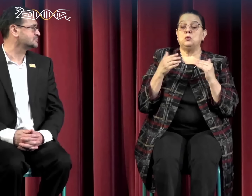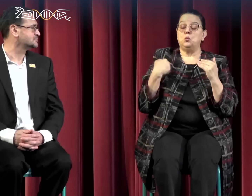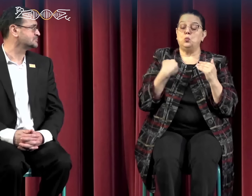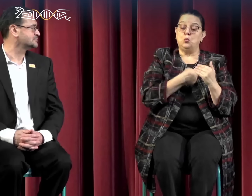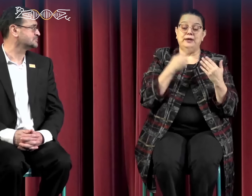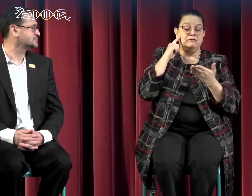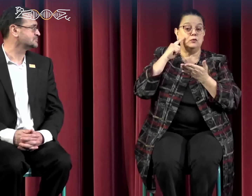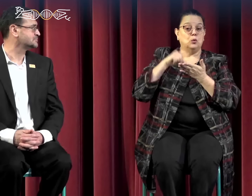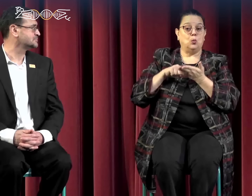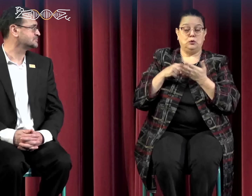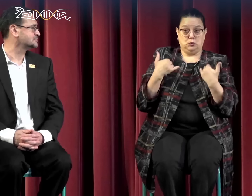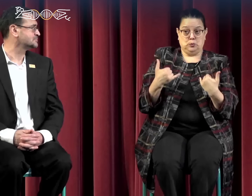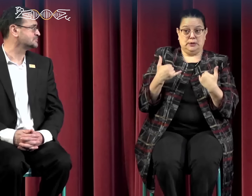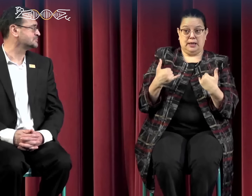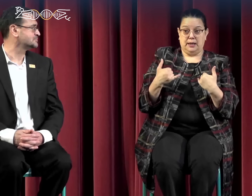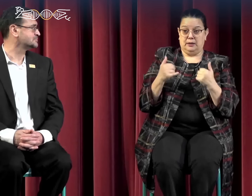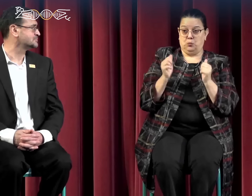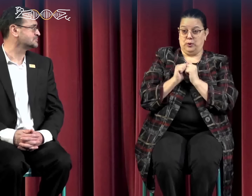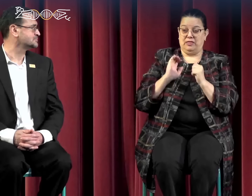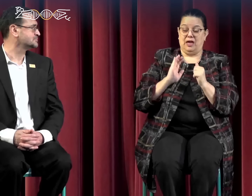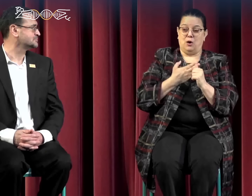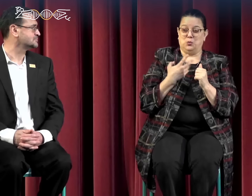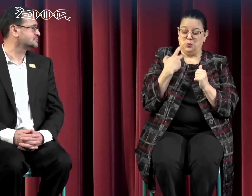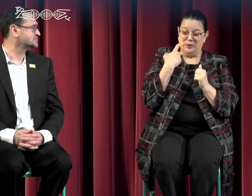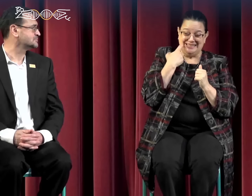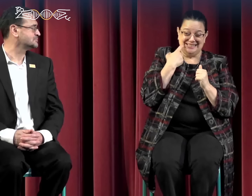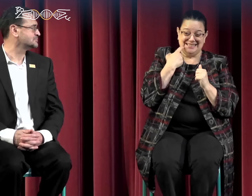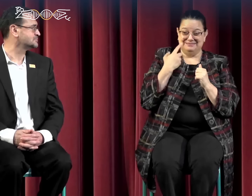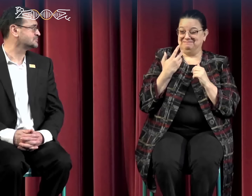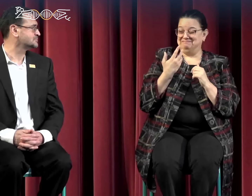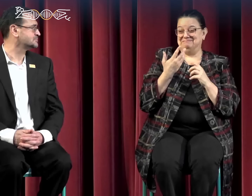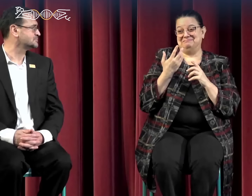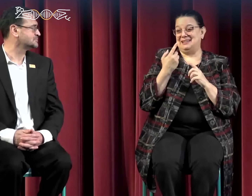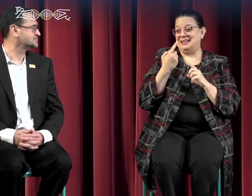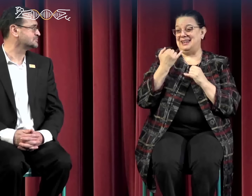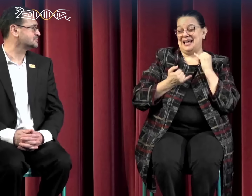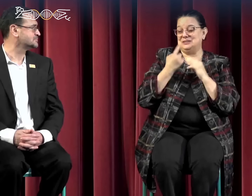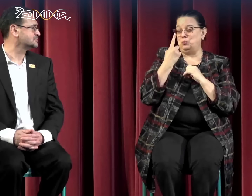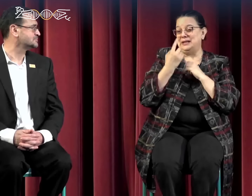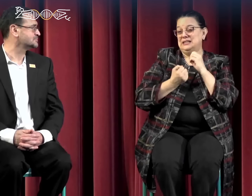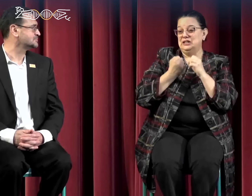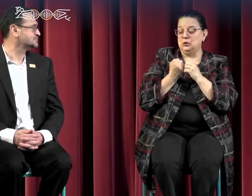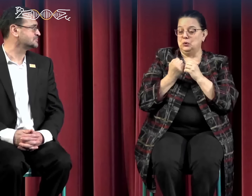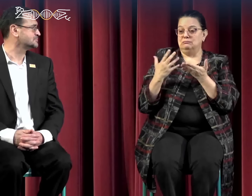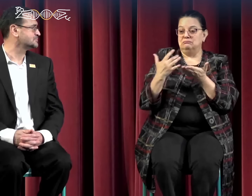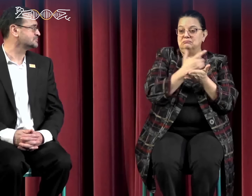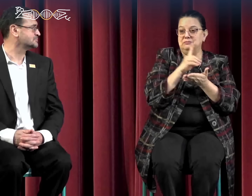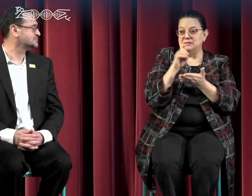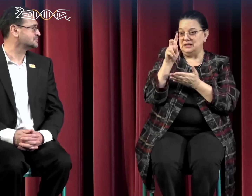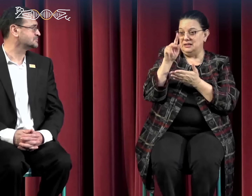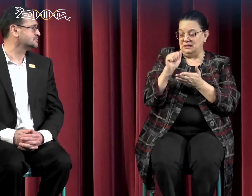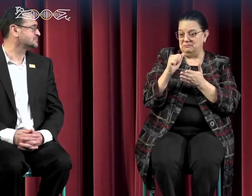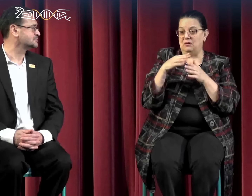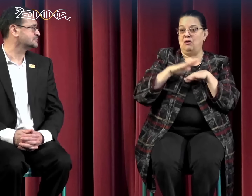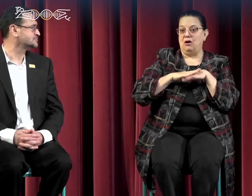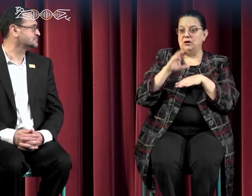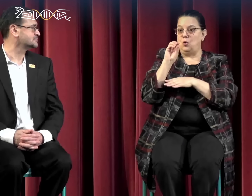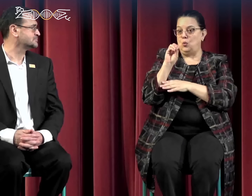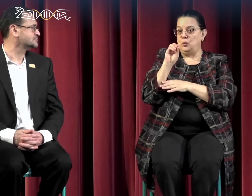What we see now with just past year of data that's been collected on the